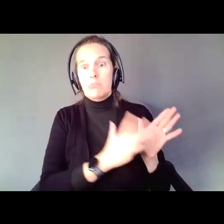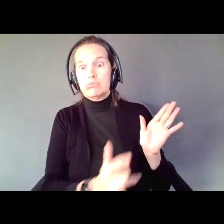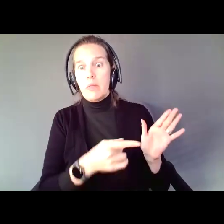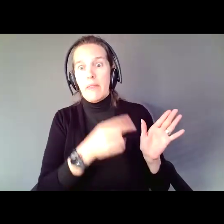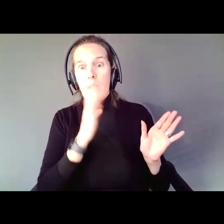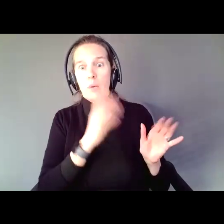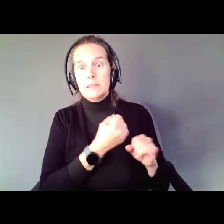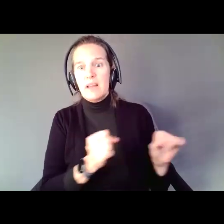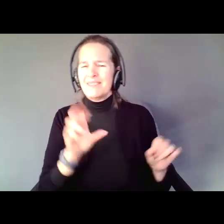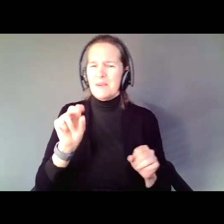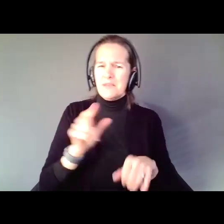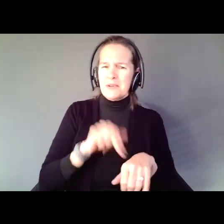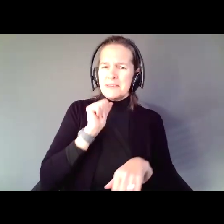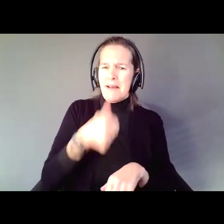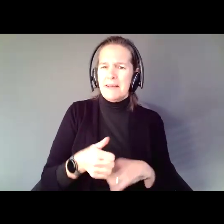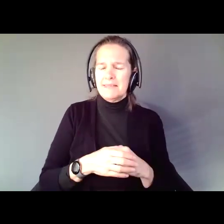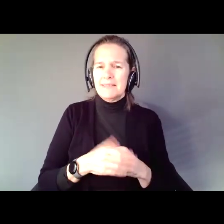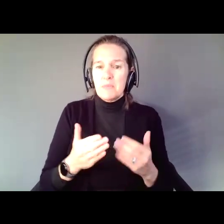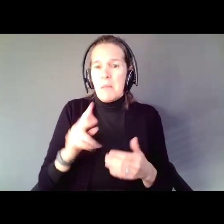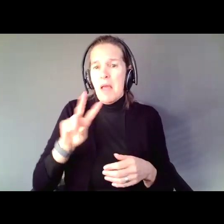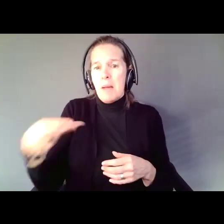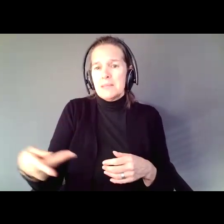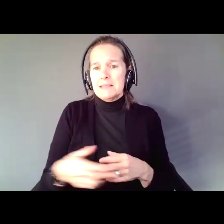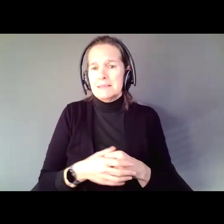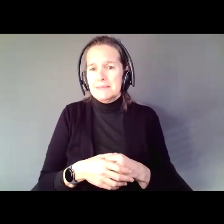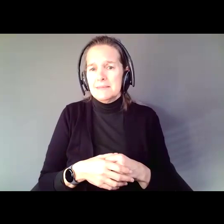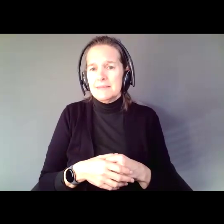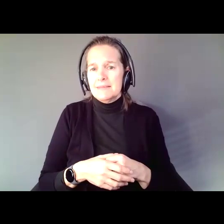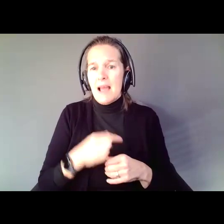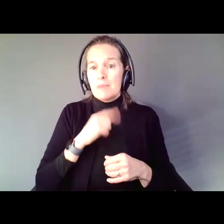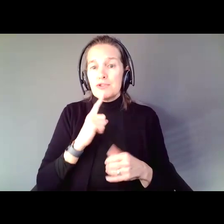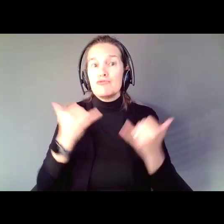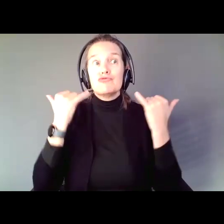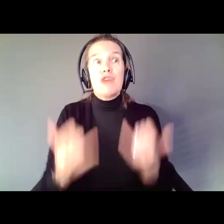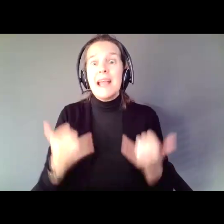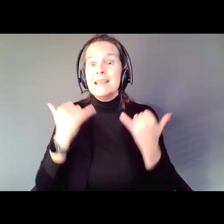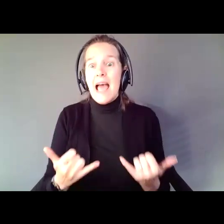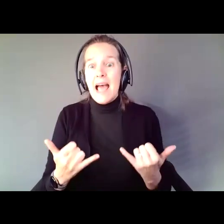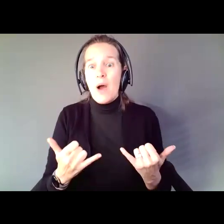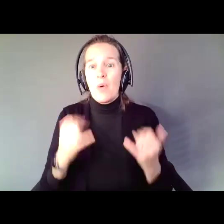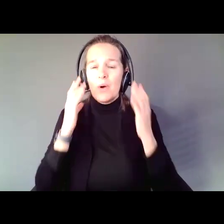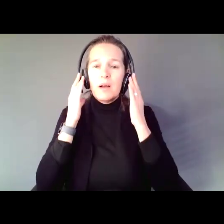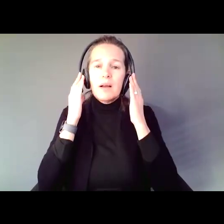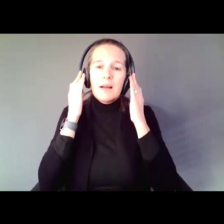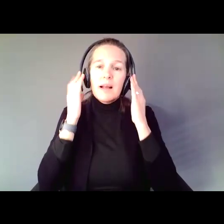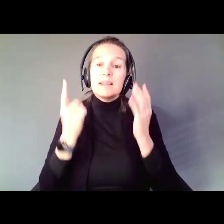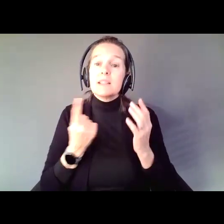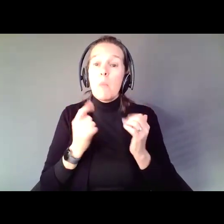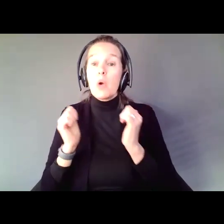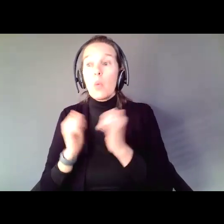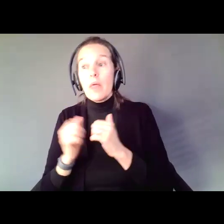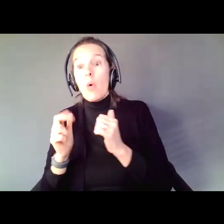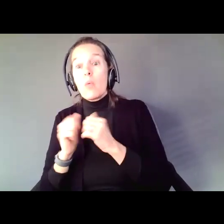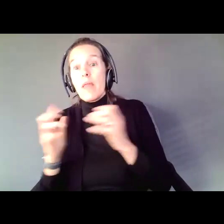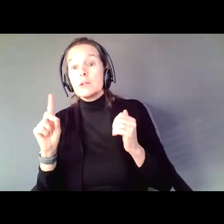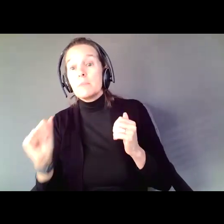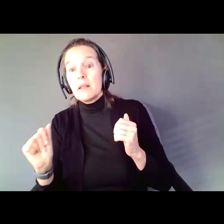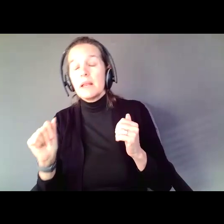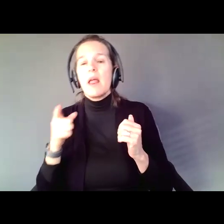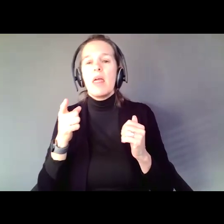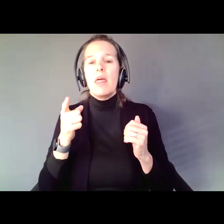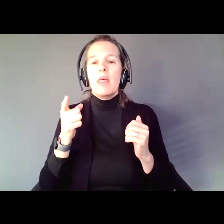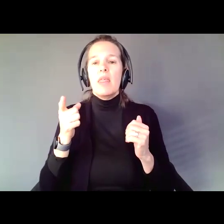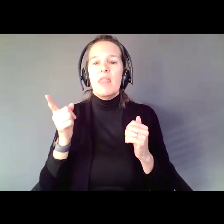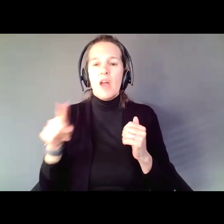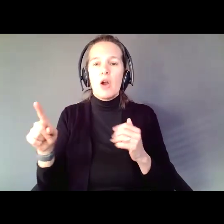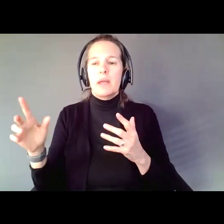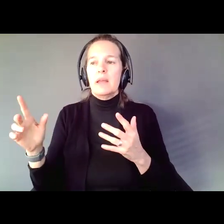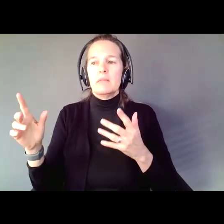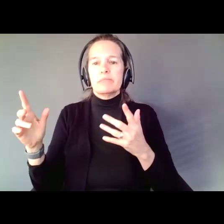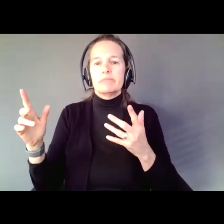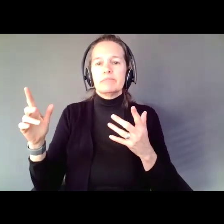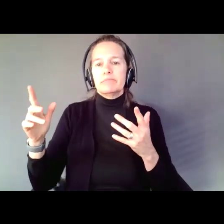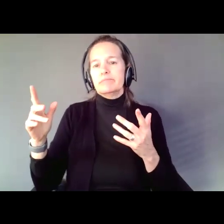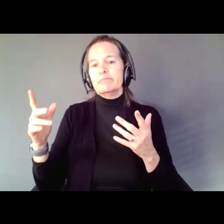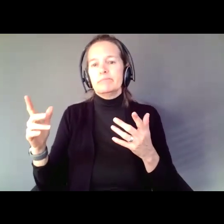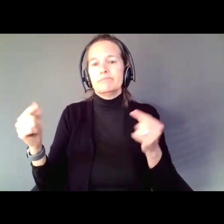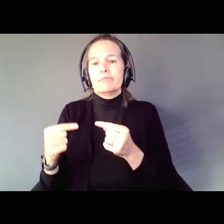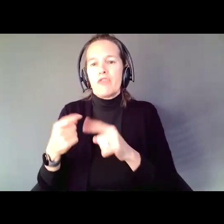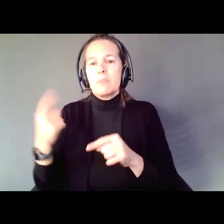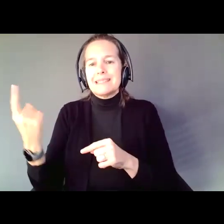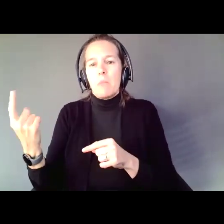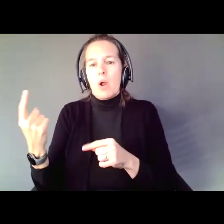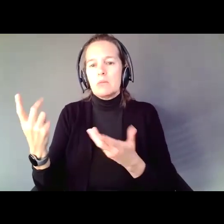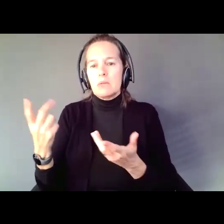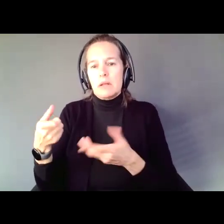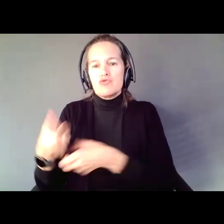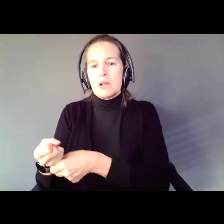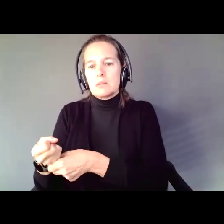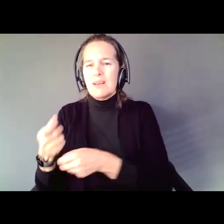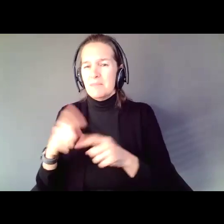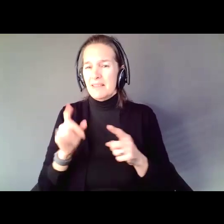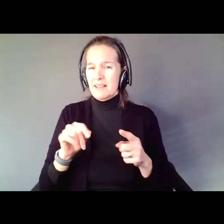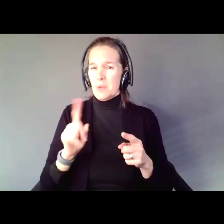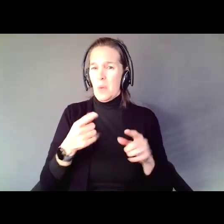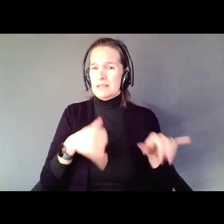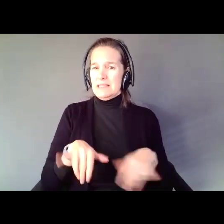of course not. In fact, the opposite may be true. I'm sure that right now, someone with or without a disability is being led astray by someone they trust. But is that really the standard we should be applying? Because if you are only allowed to make decisions,